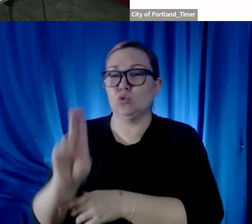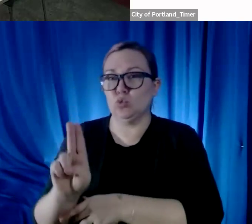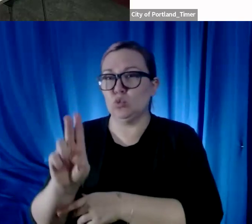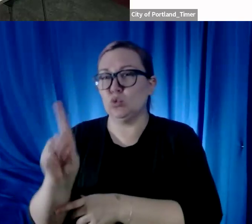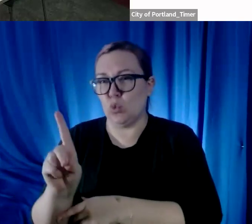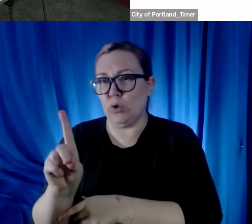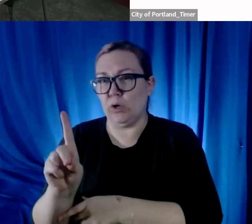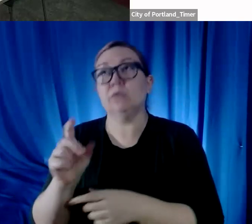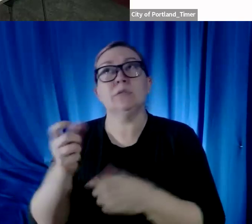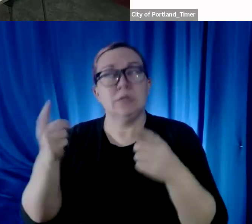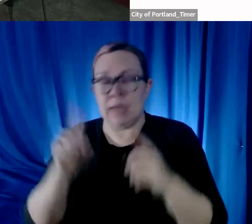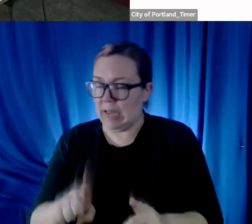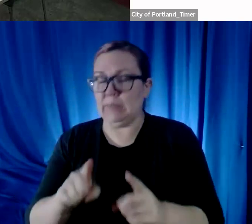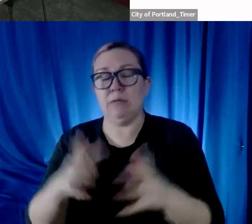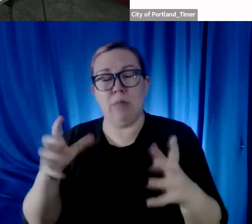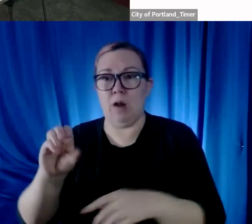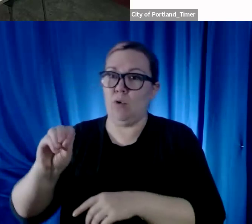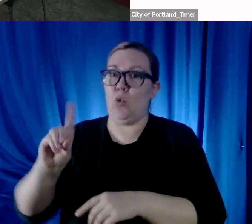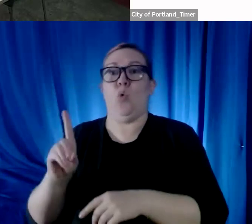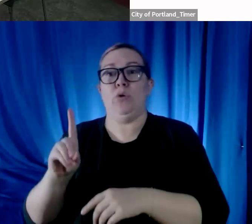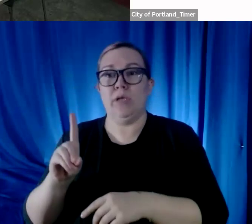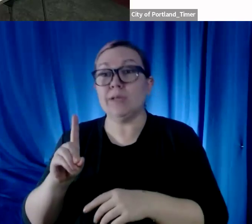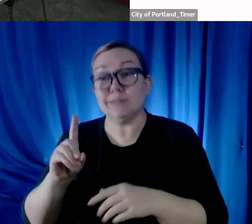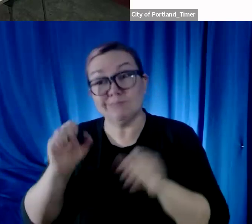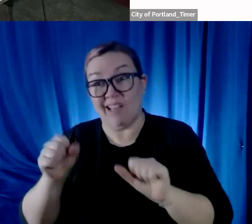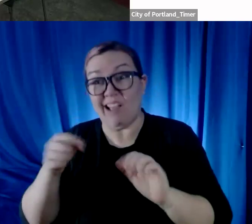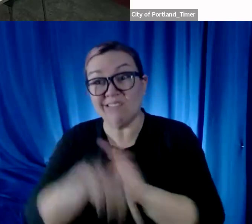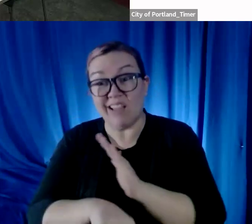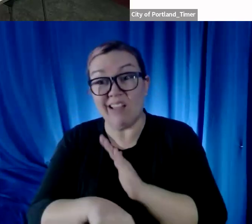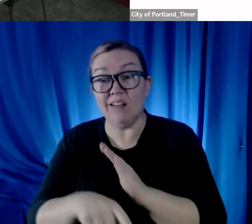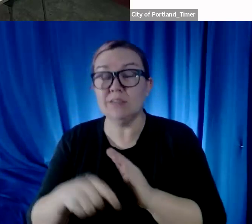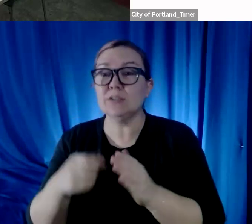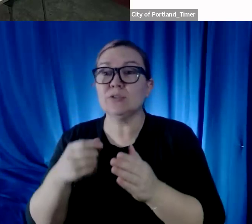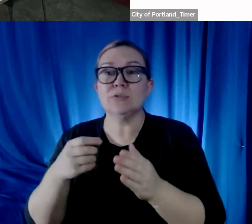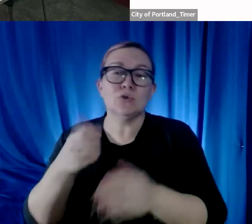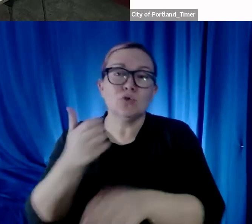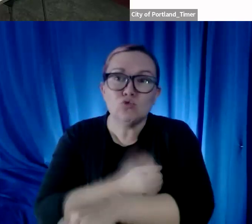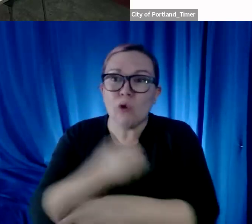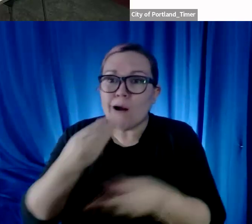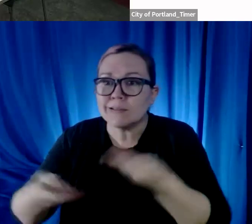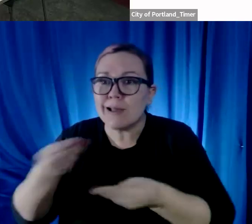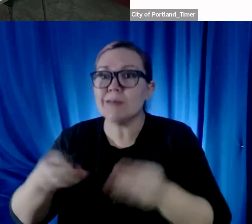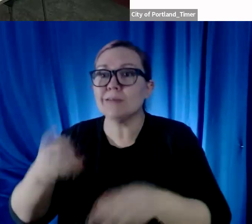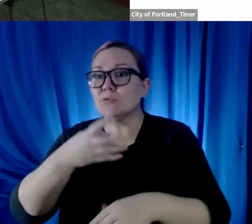Which are fatal. We witness terrible violence. Drug sales, trafficking, violence onto females.